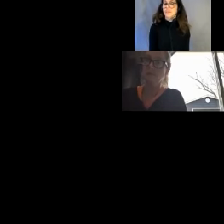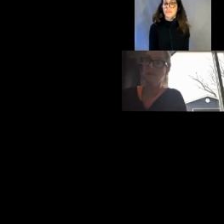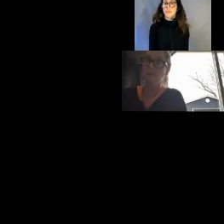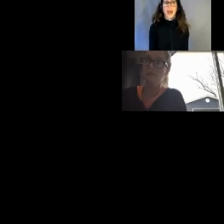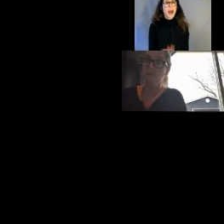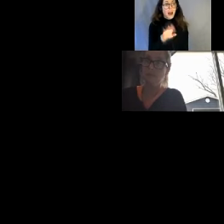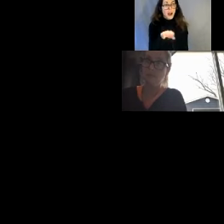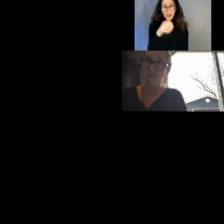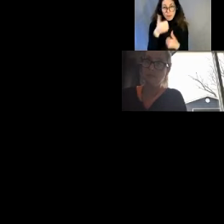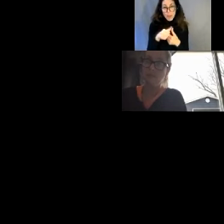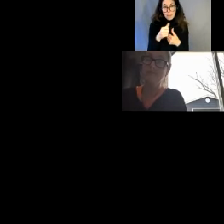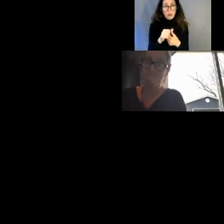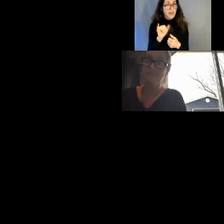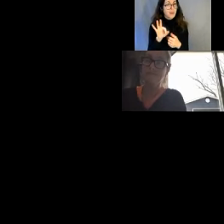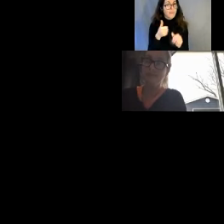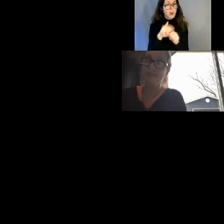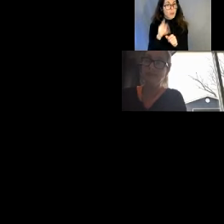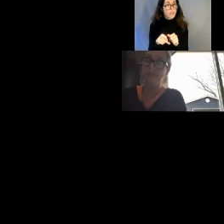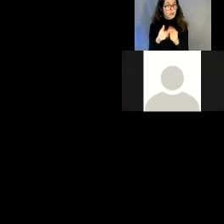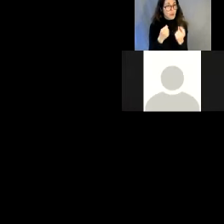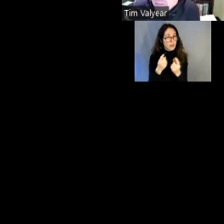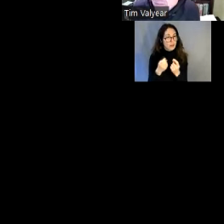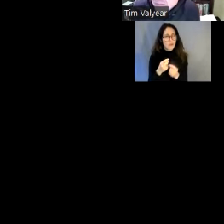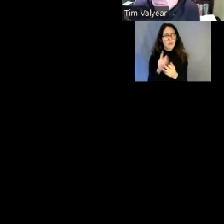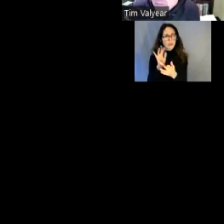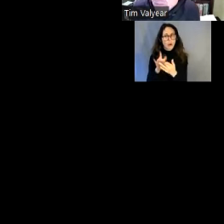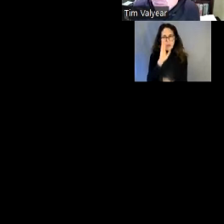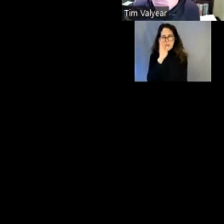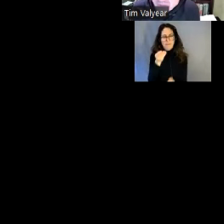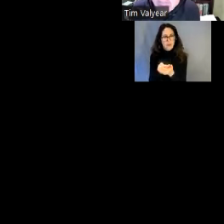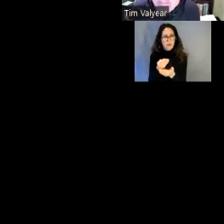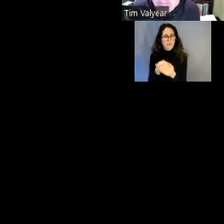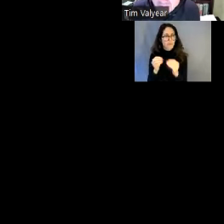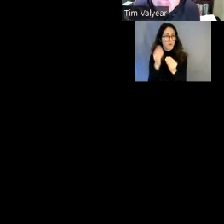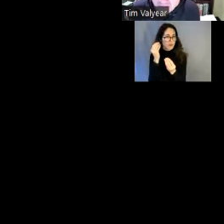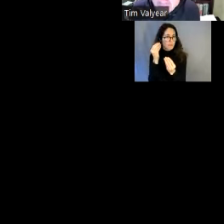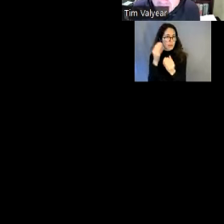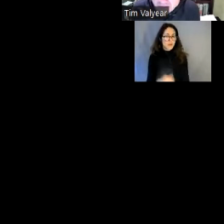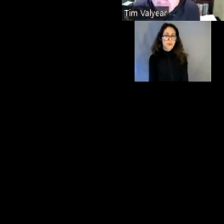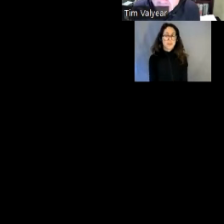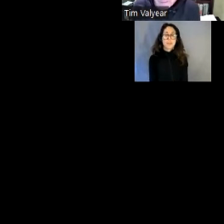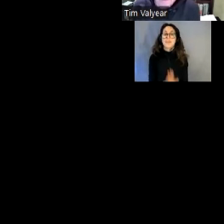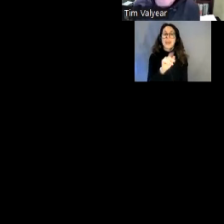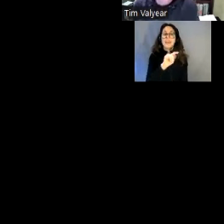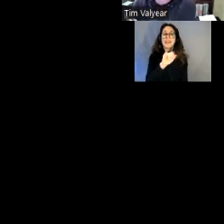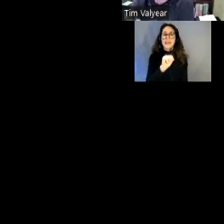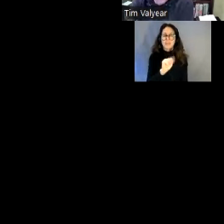this at this time » SPEAKER: Thanks, Lee Ann. And you can always contact direct funding to follow up on